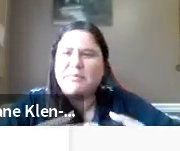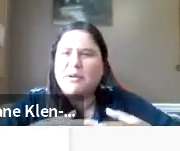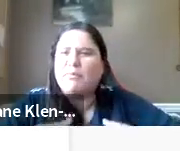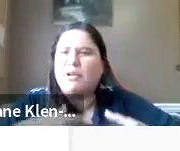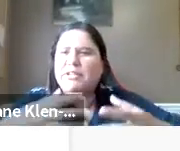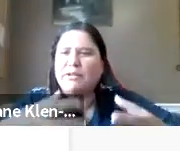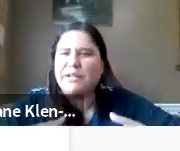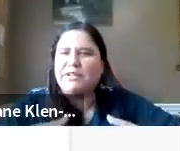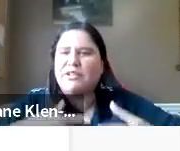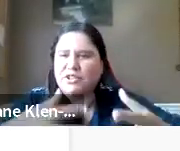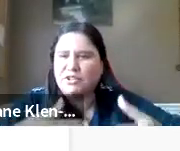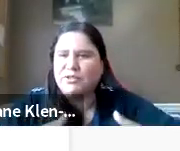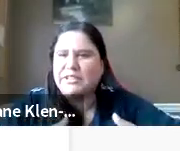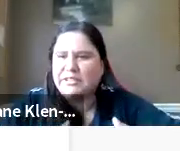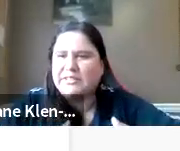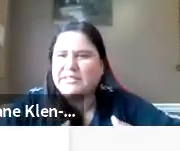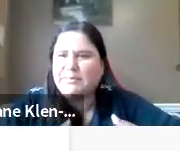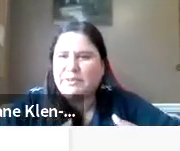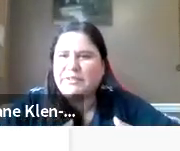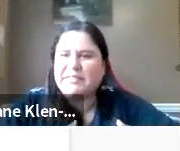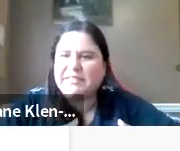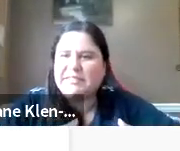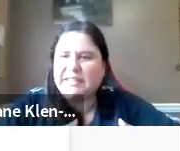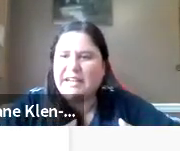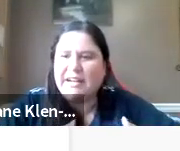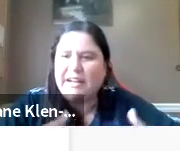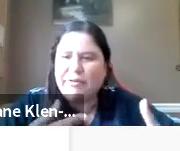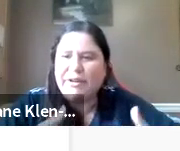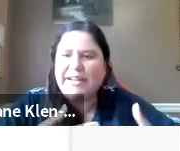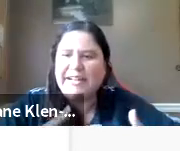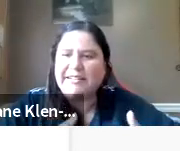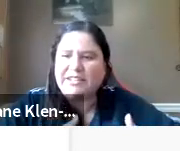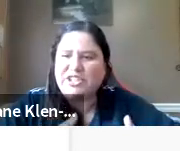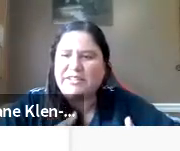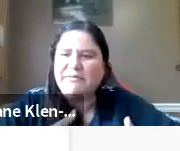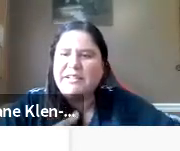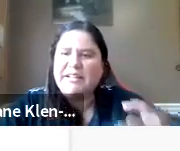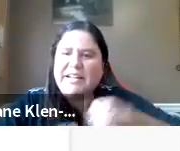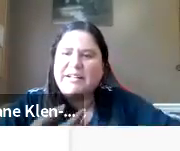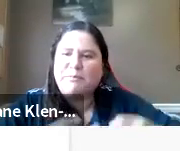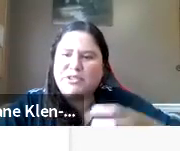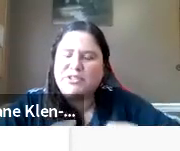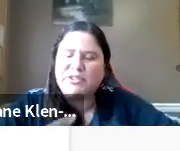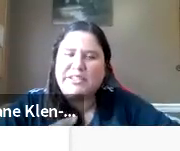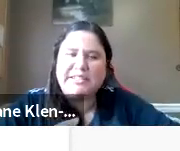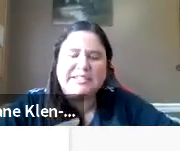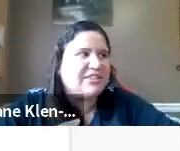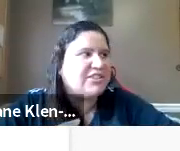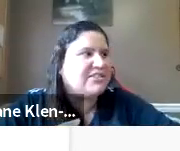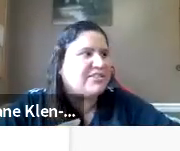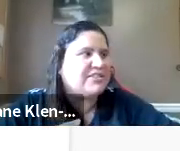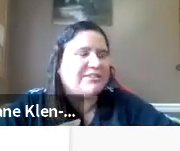some of these teachers, especially the ones I have more experience. more than one or two year more than one or two your experiences are reading experiences are reading teaching